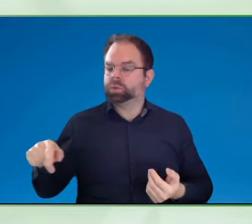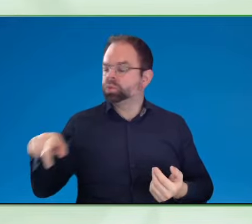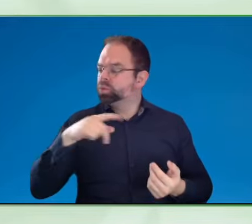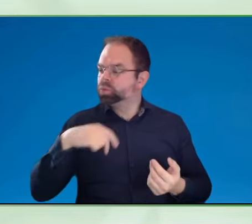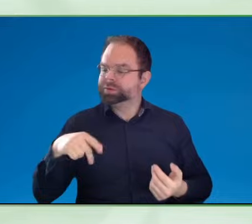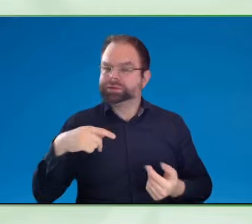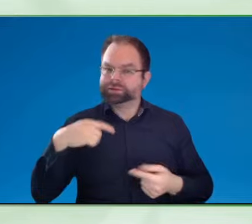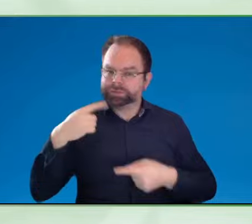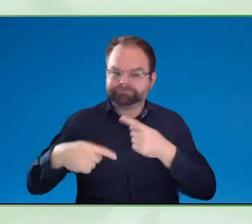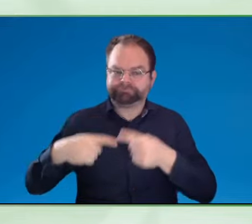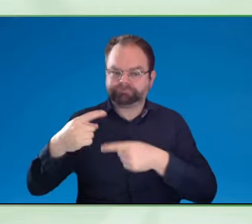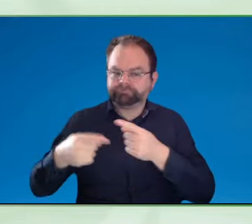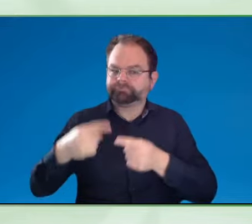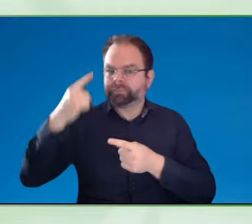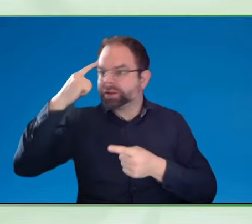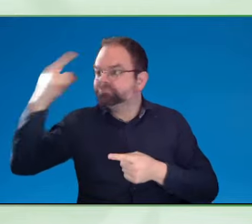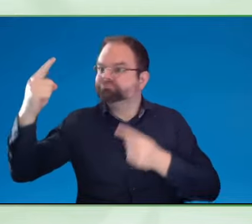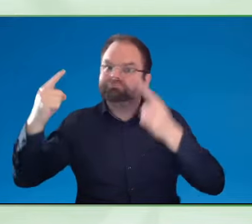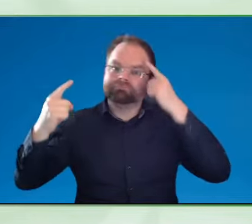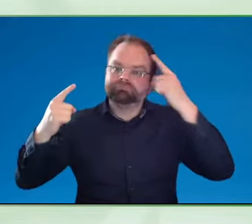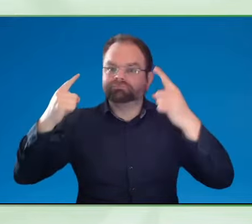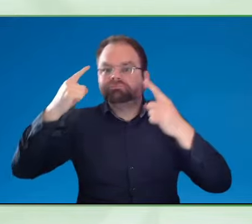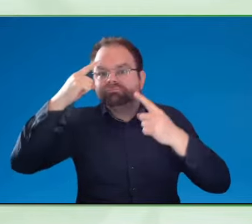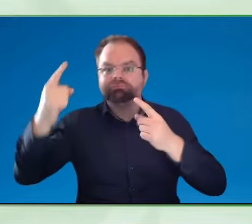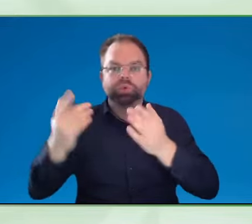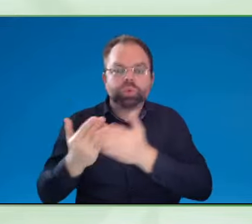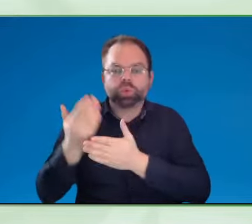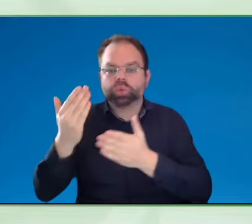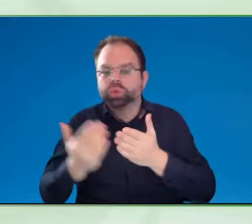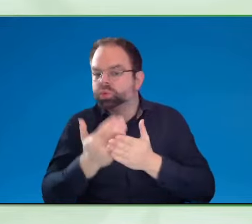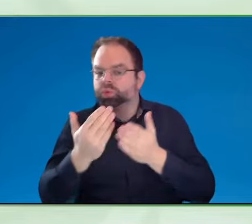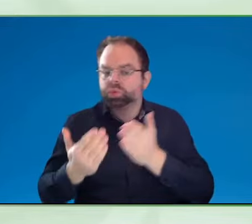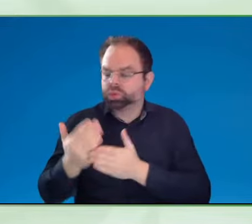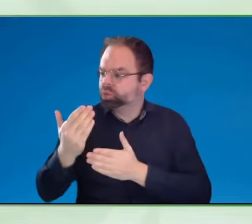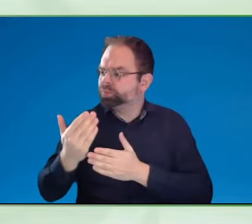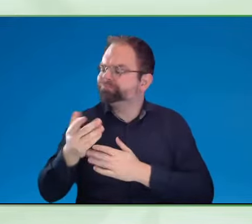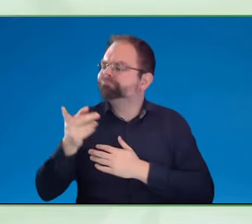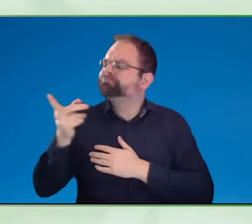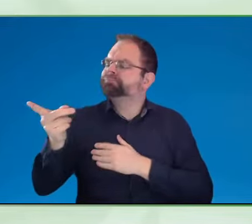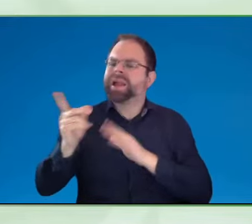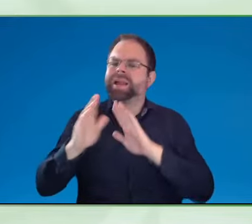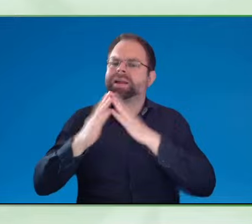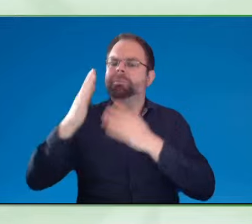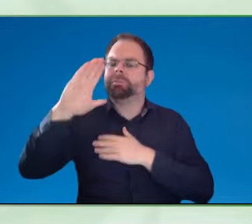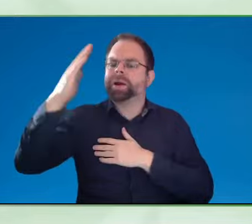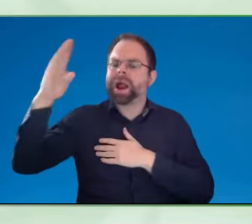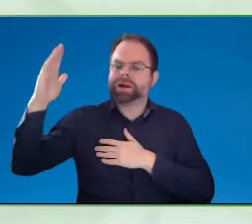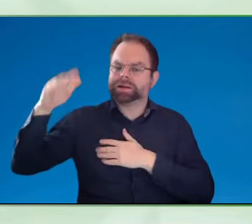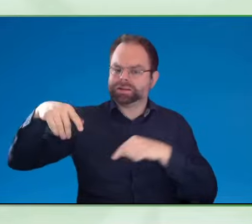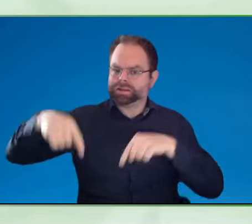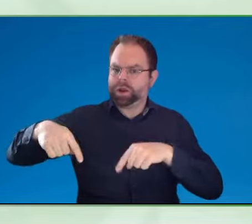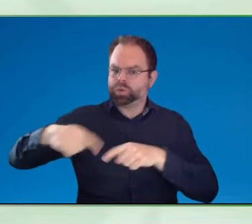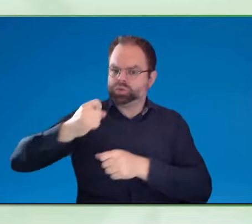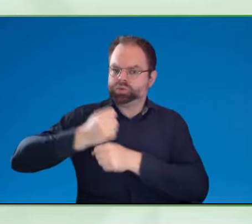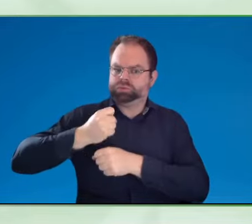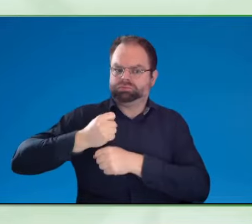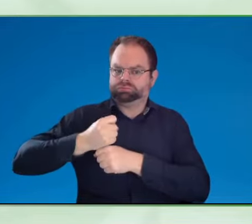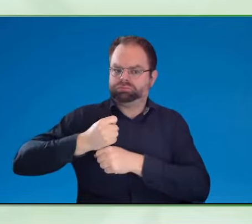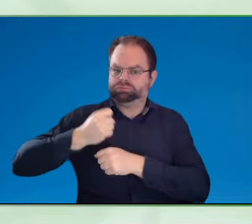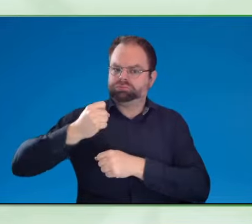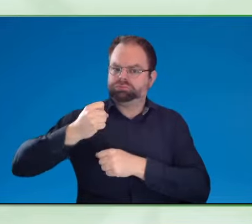We are in a very crowded space.